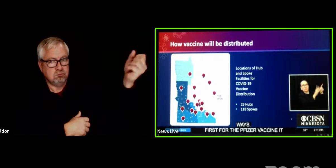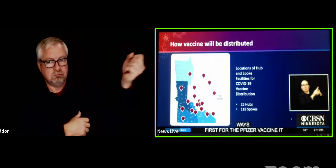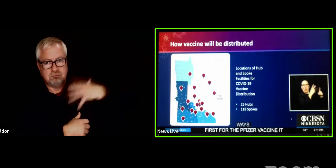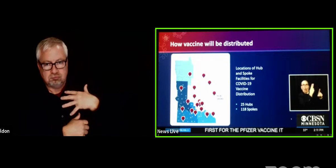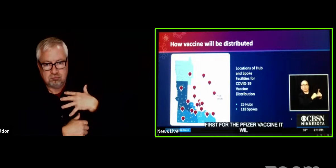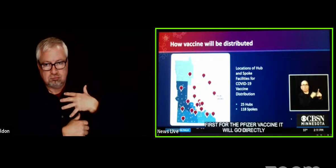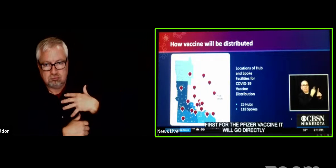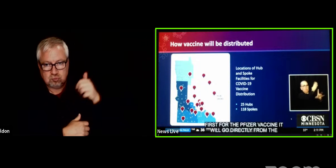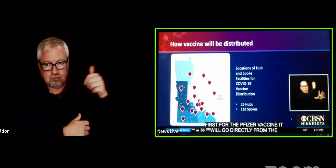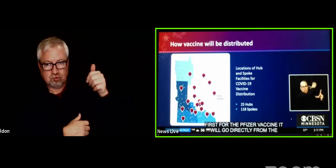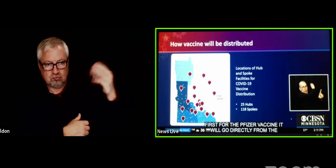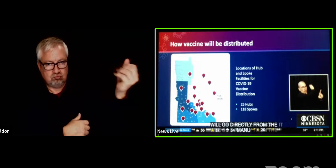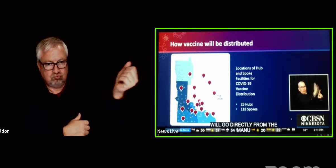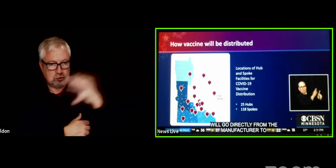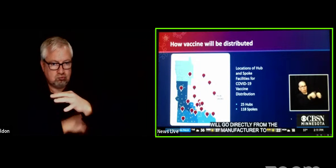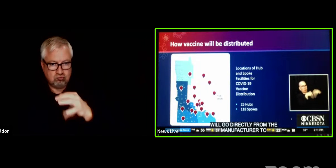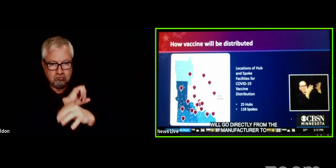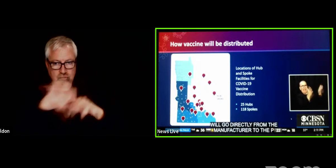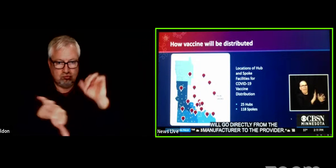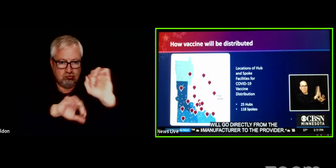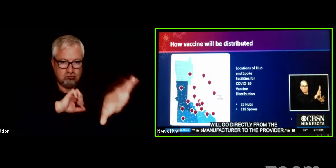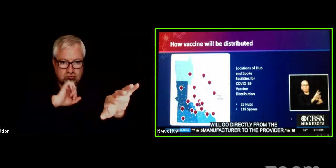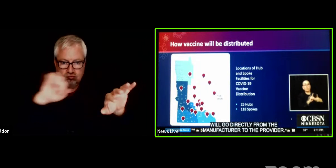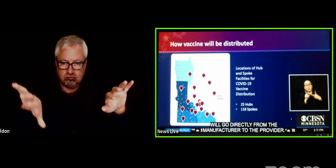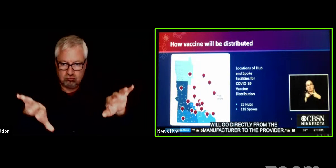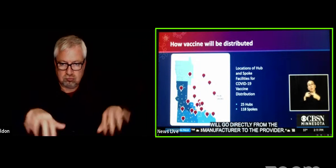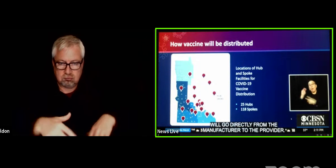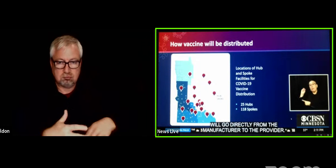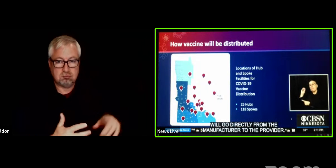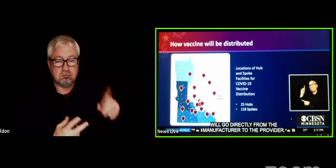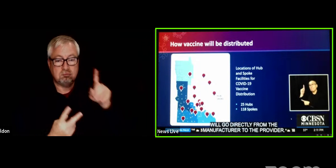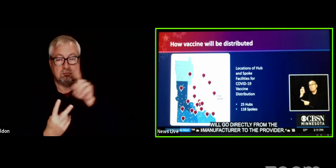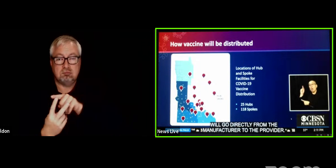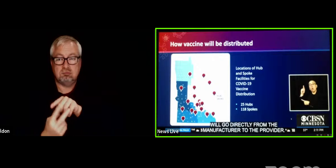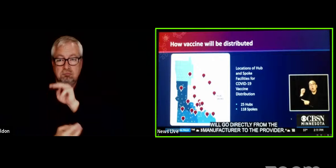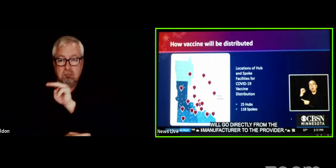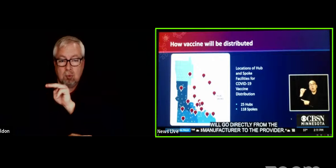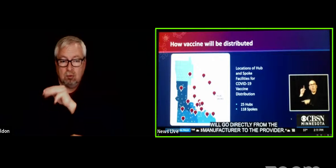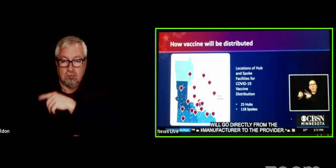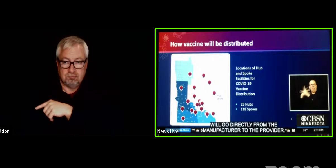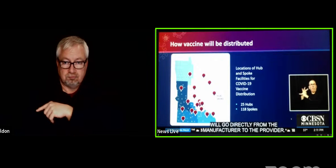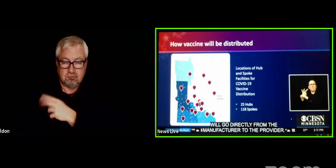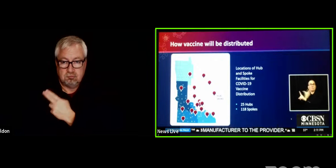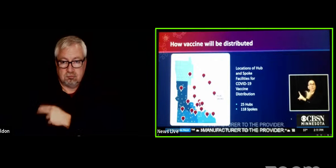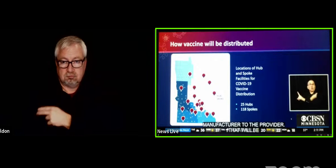AND FOR THE MODERNA VACCINE, IT WILL GO FROM THE MANUFACTURER TO McKESSON OR A